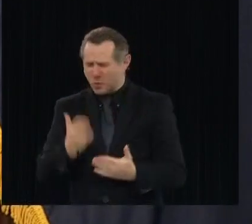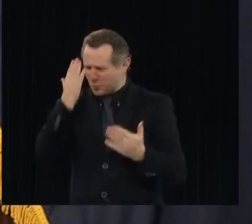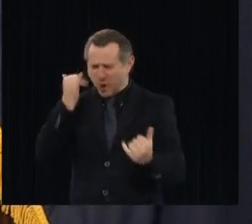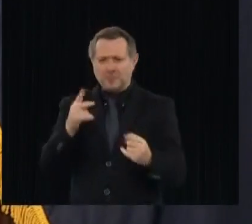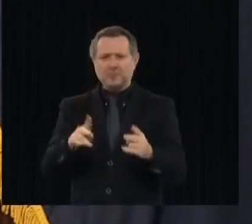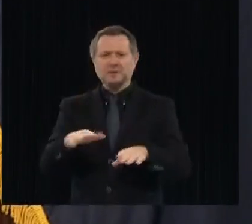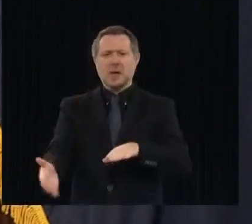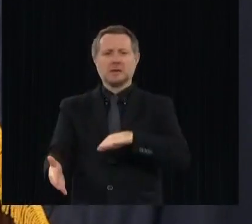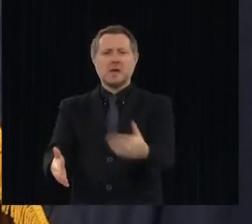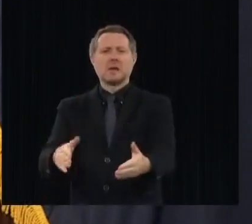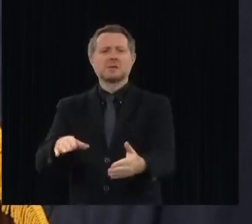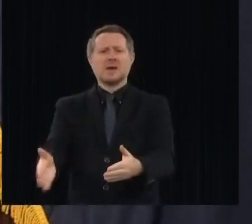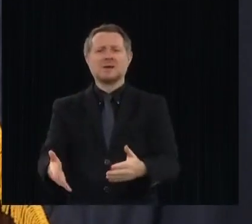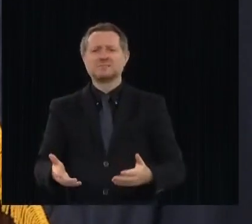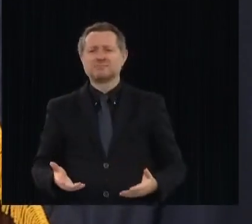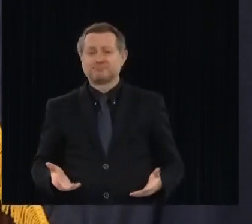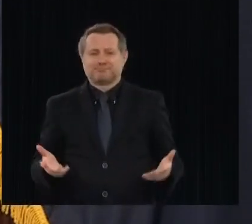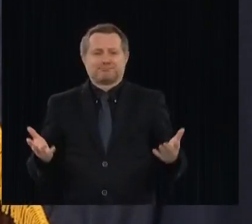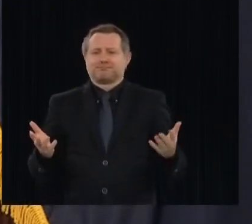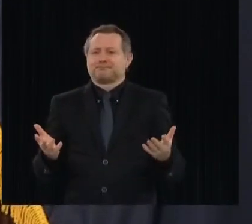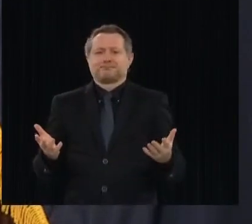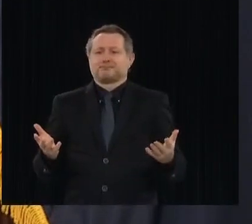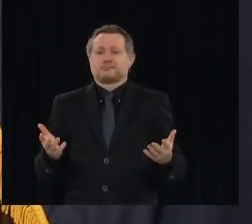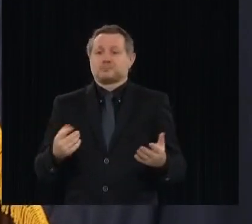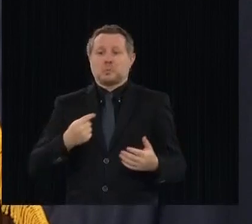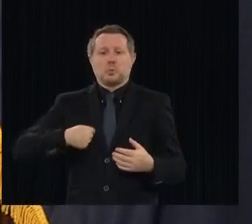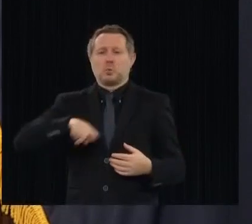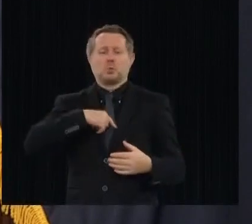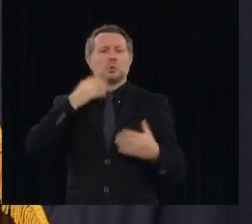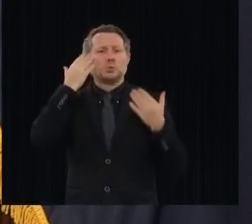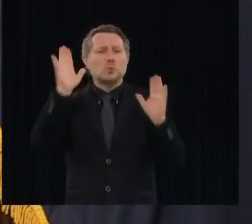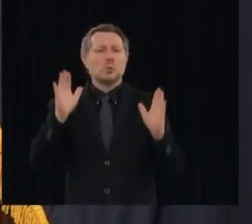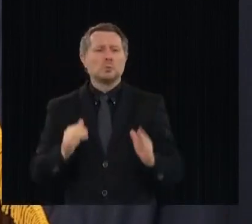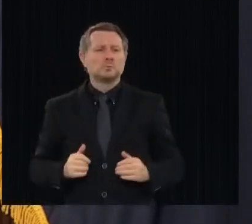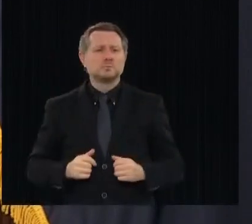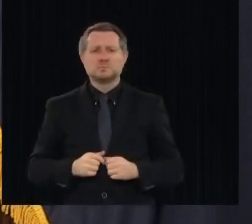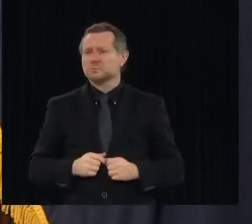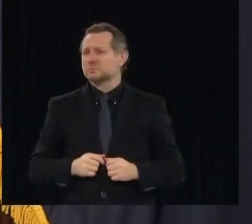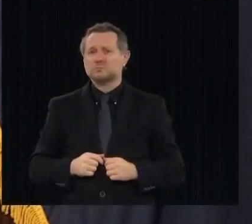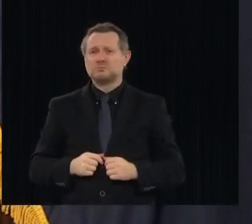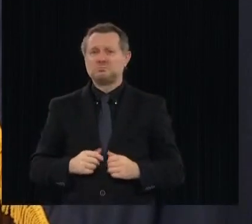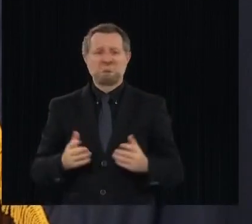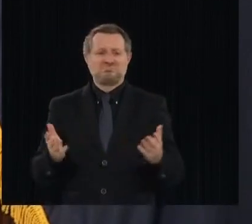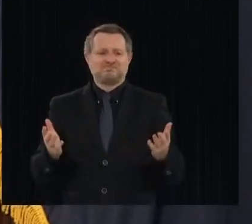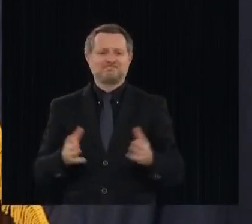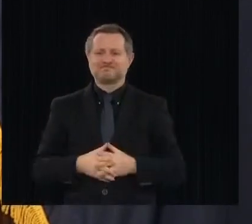VIRUS THAT IS INEXPLICABLE.